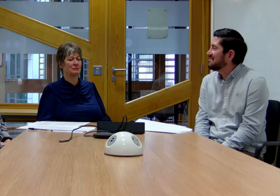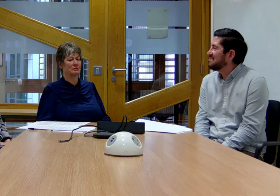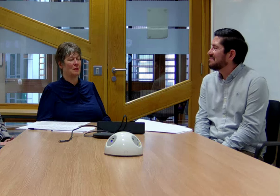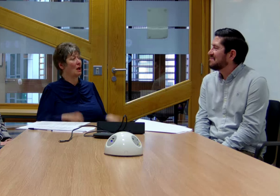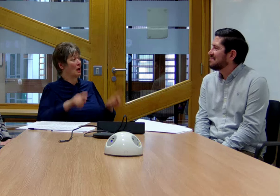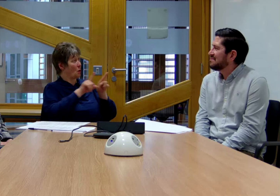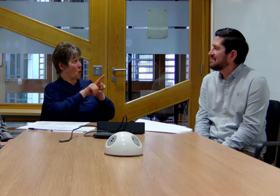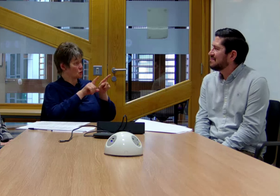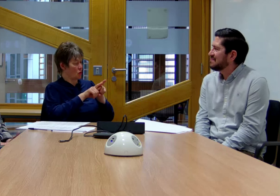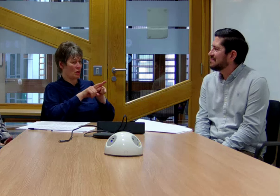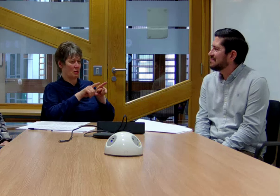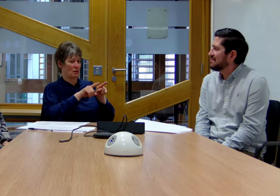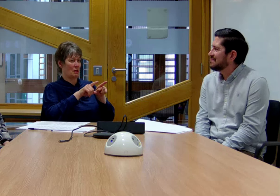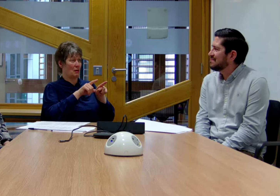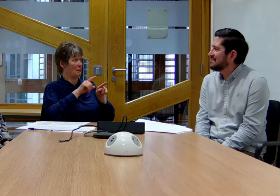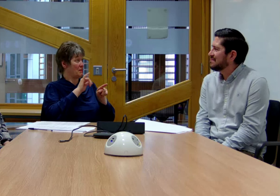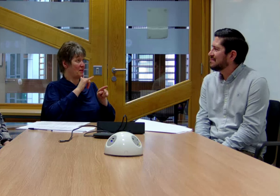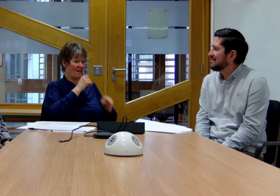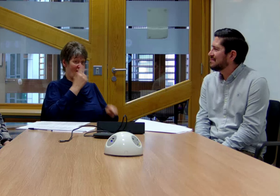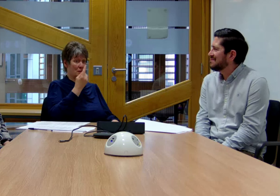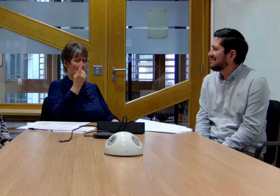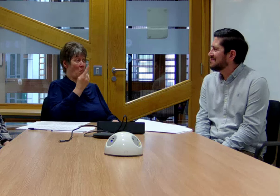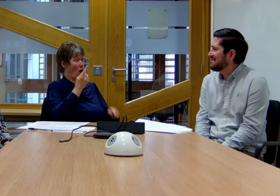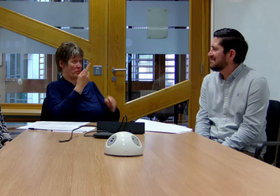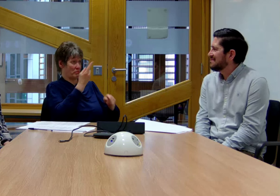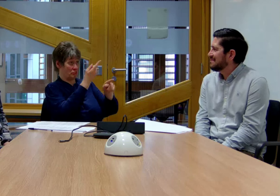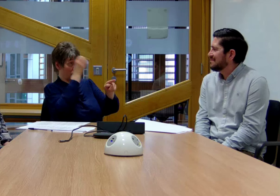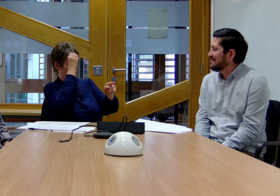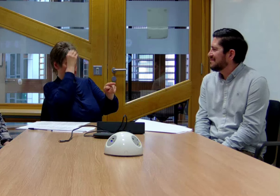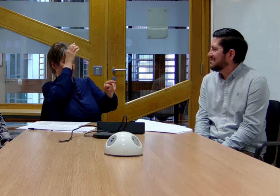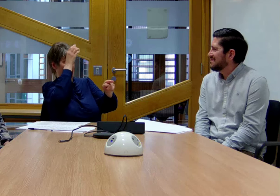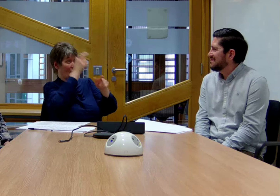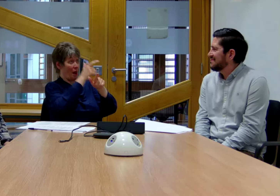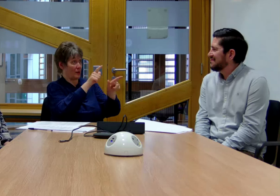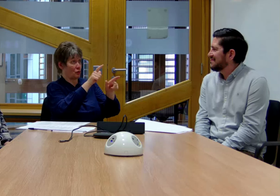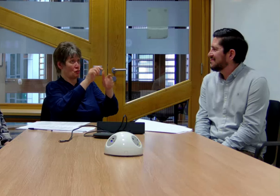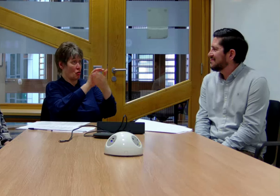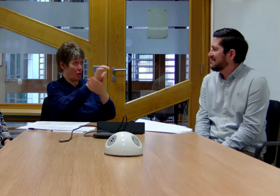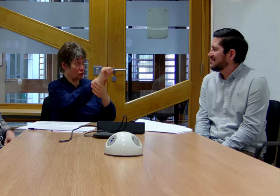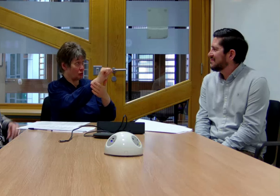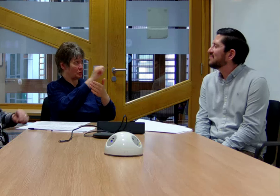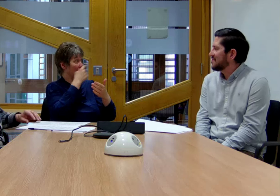Yes. And I mean as you say, as a kind of asking somebody that knows the language and culture